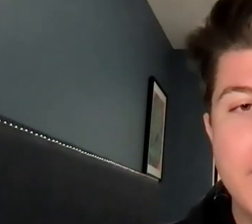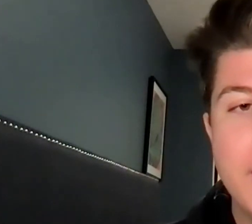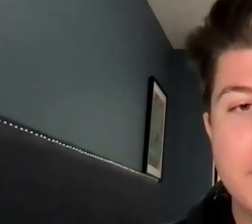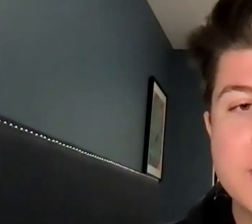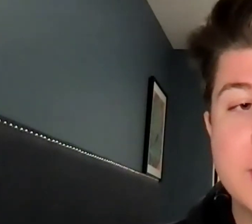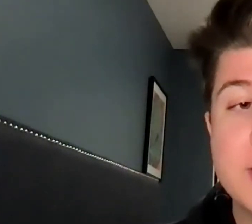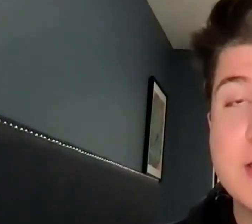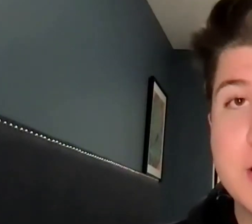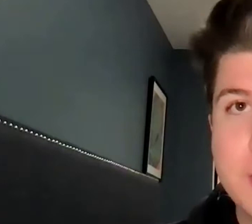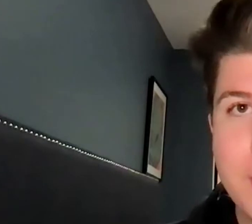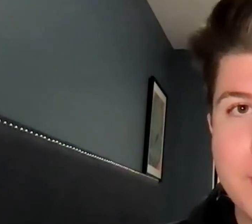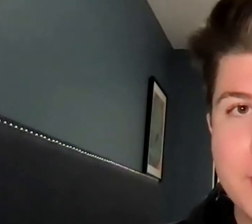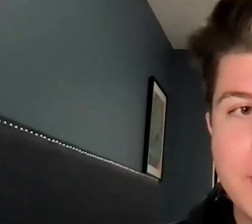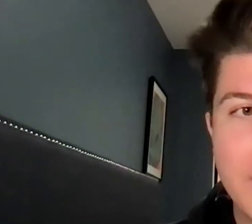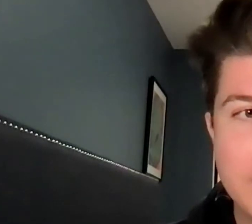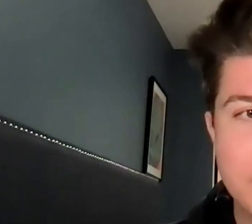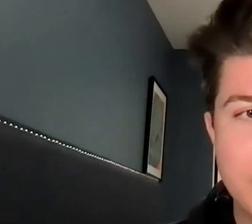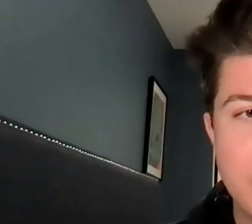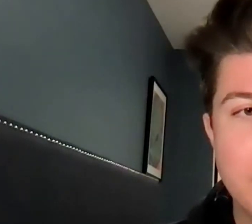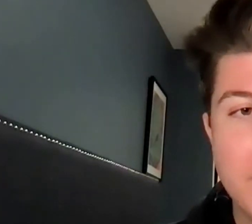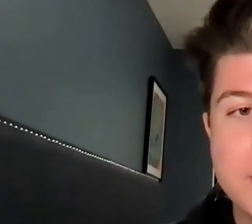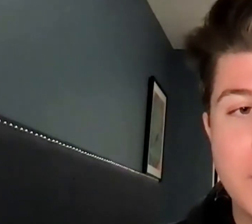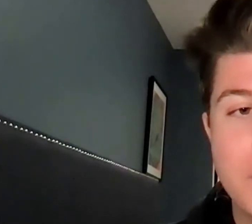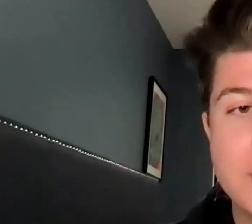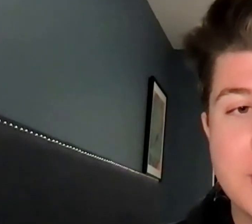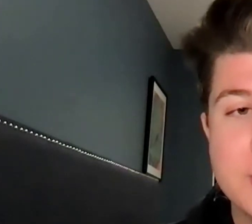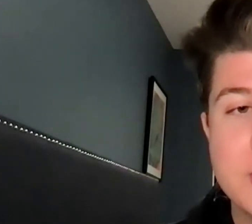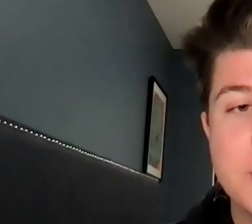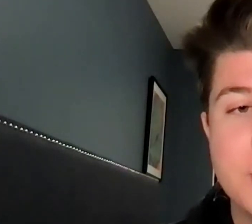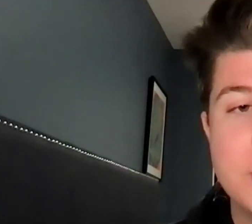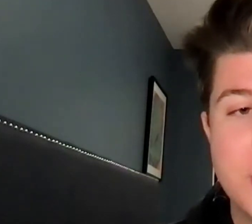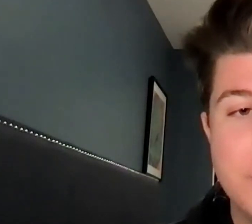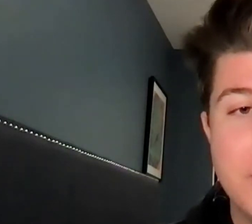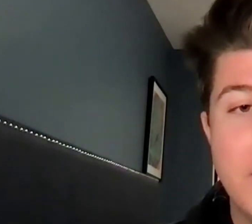that will raise at least 35 million annually for mental health and substance abuse treatment and